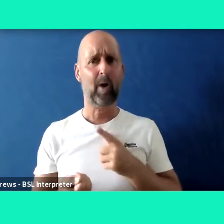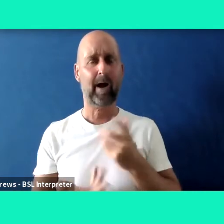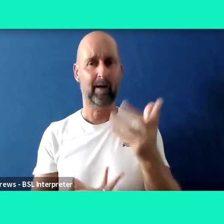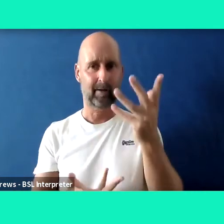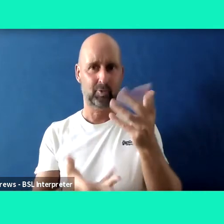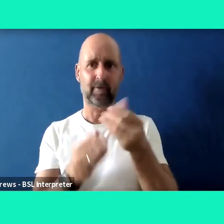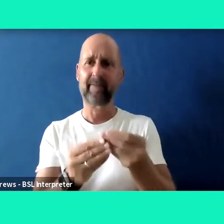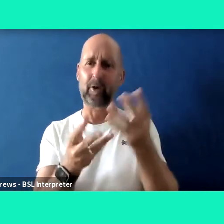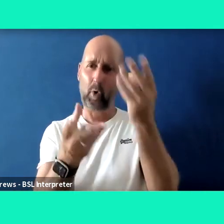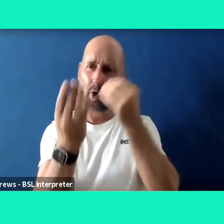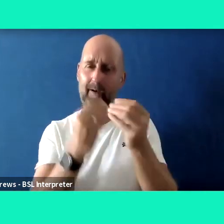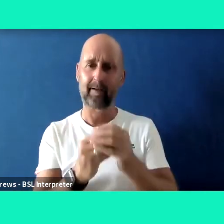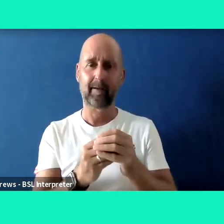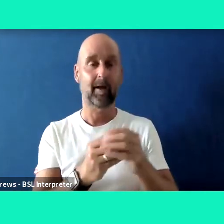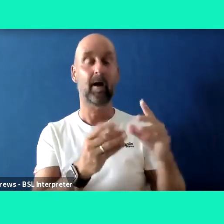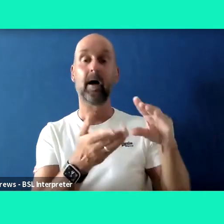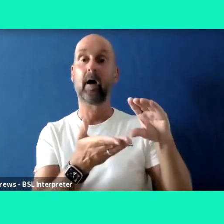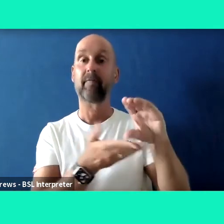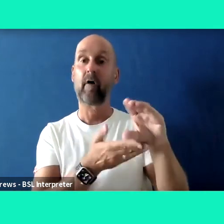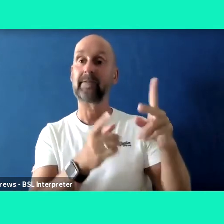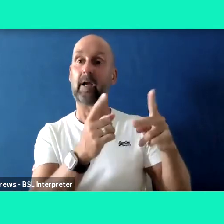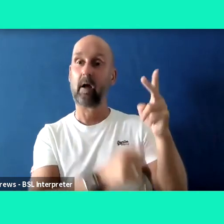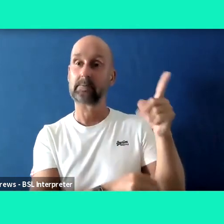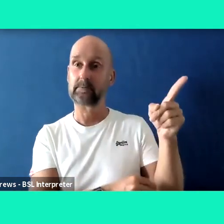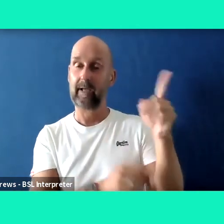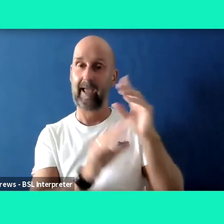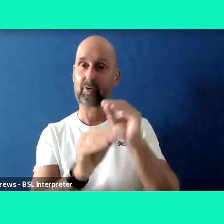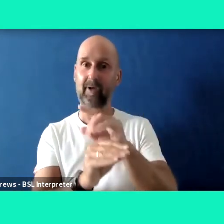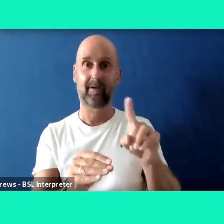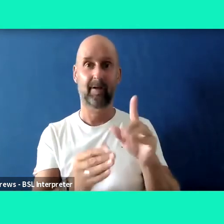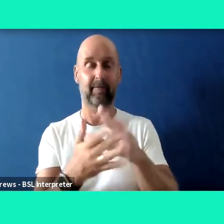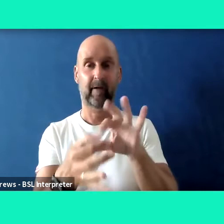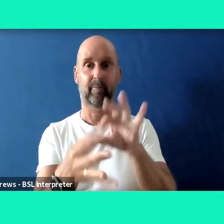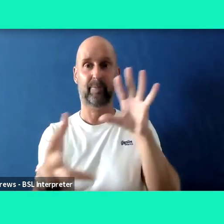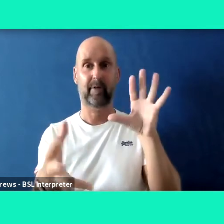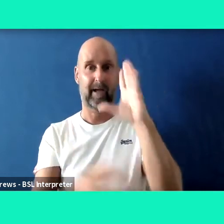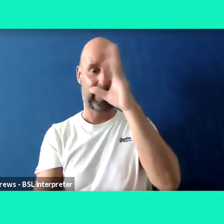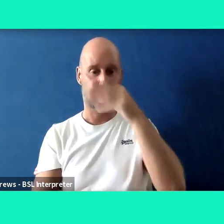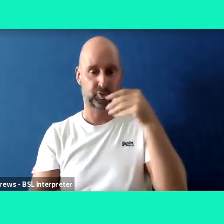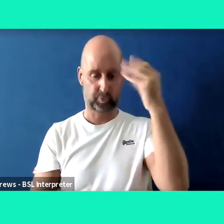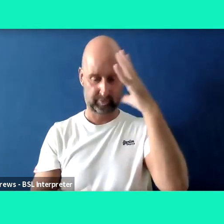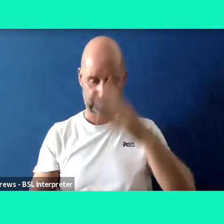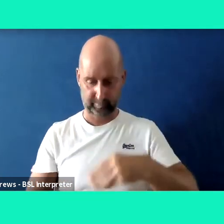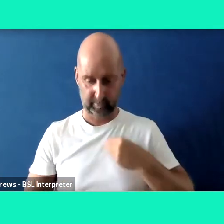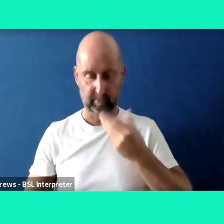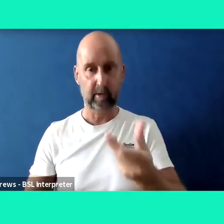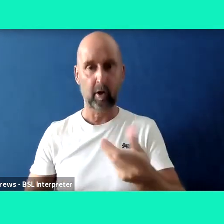By cutting funding for arts education I read that as severing the life-blood from our souls and spirit and will determine that our future artists,